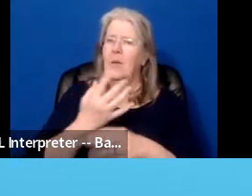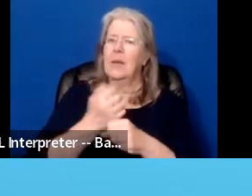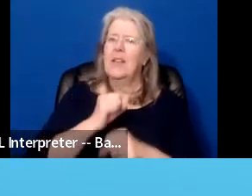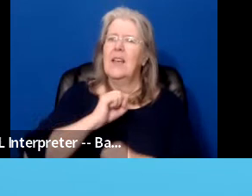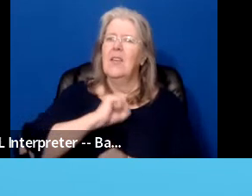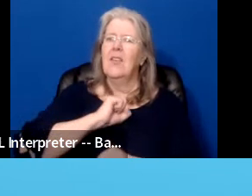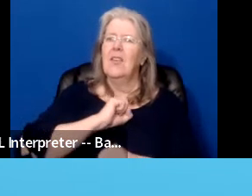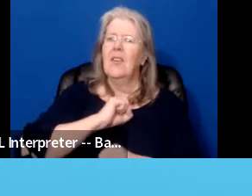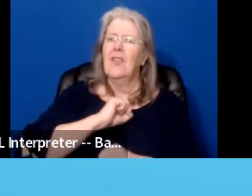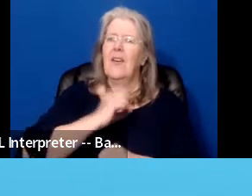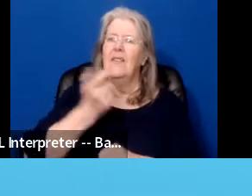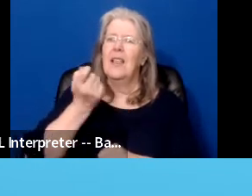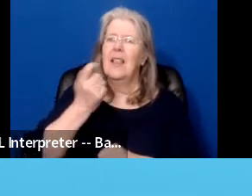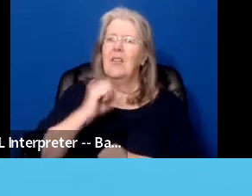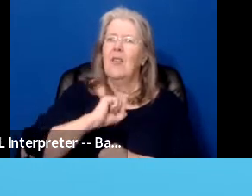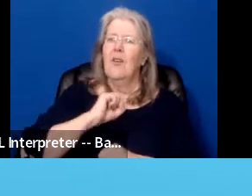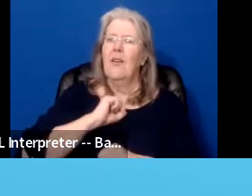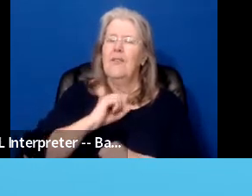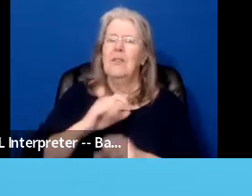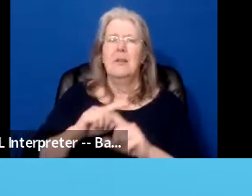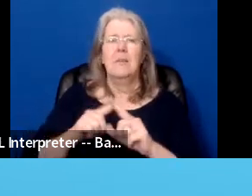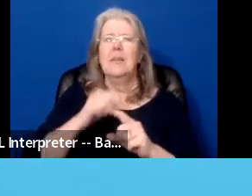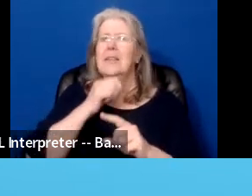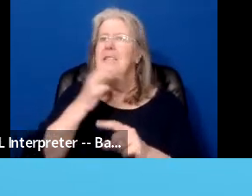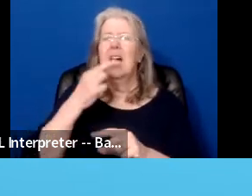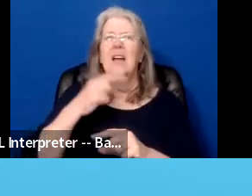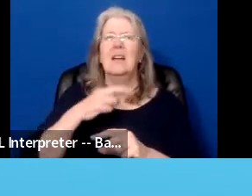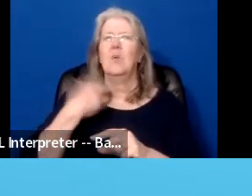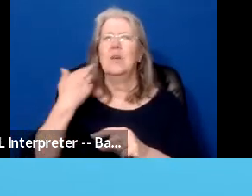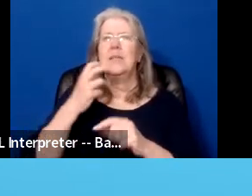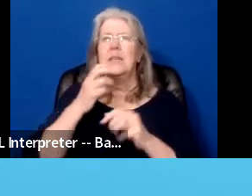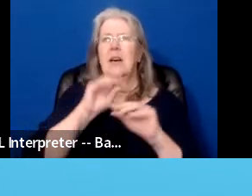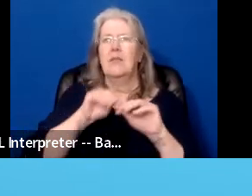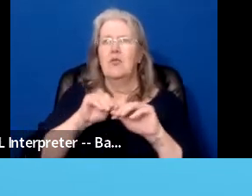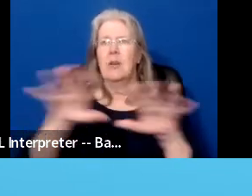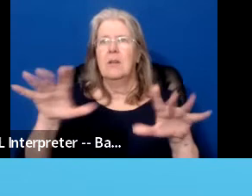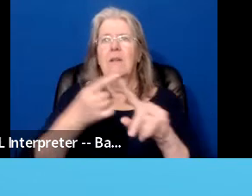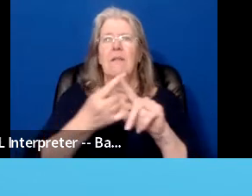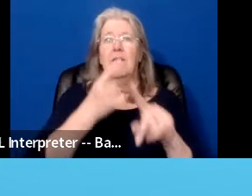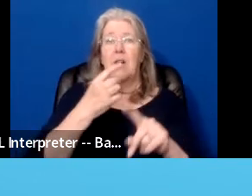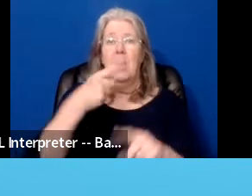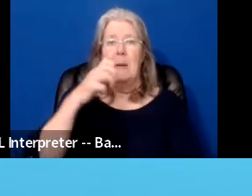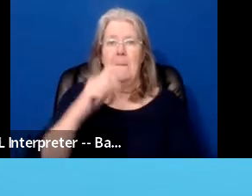people do. There isn't a risk of transmission from a pet or from a wild animal that we know